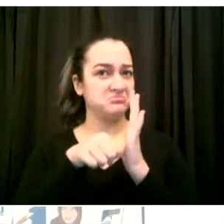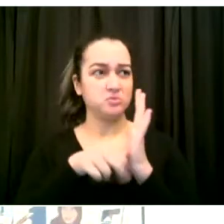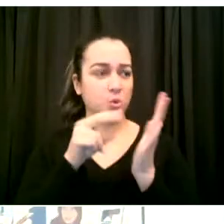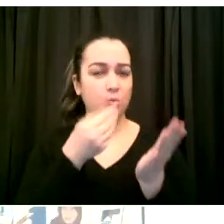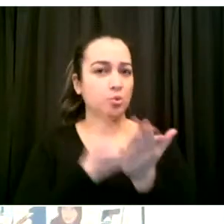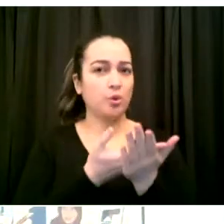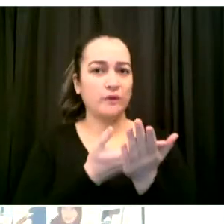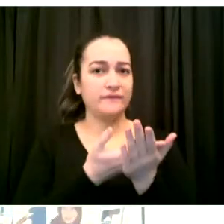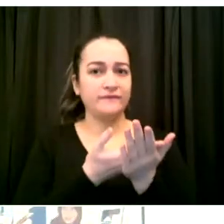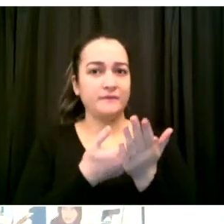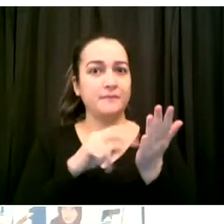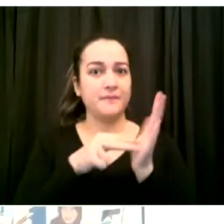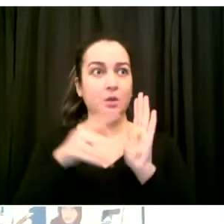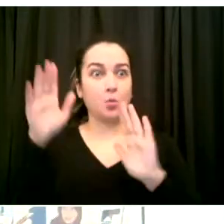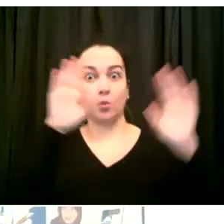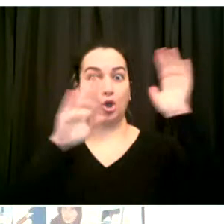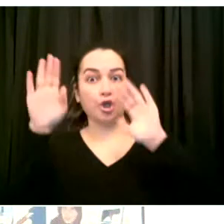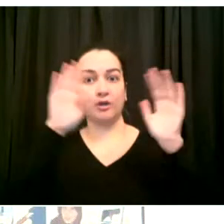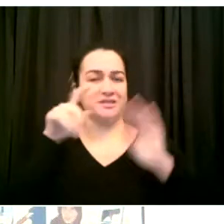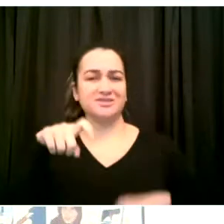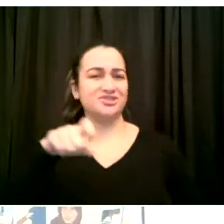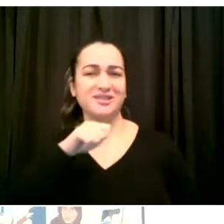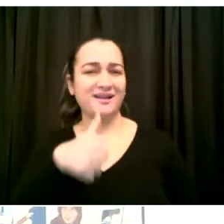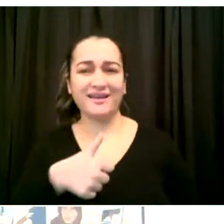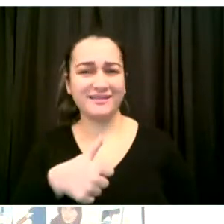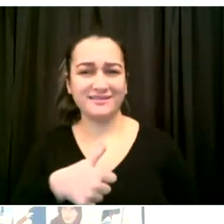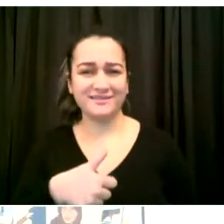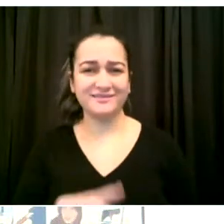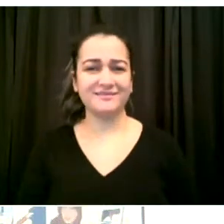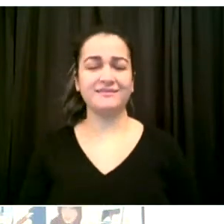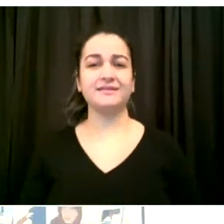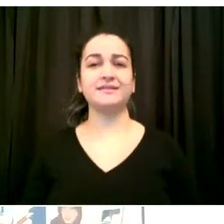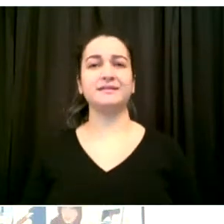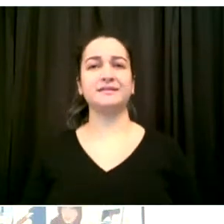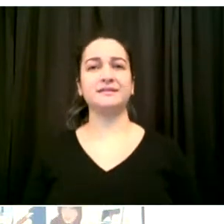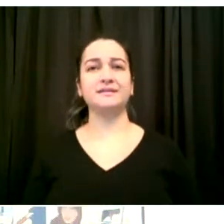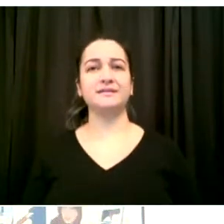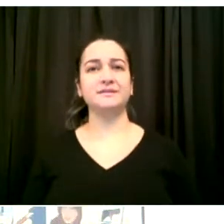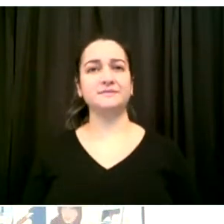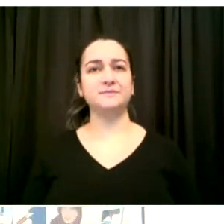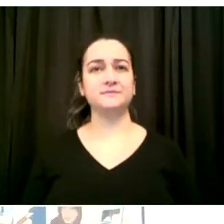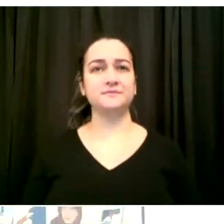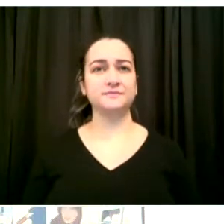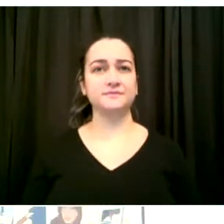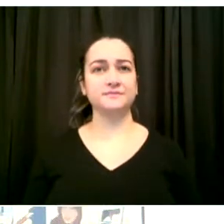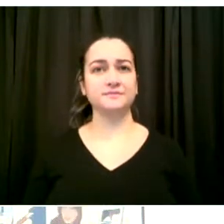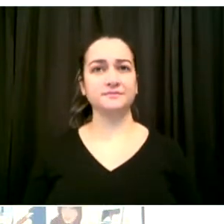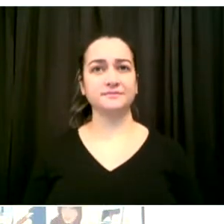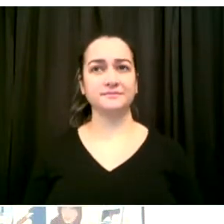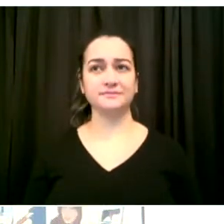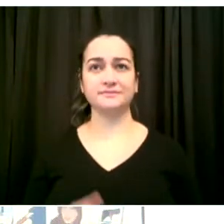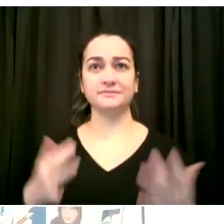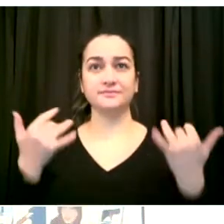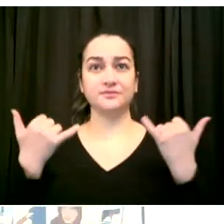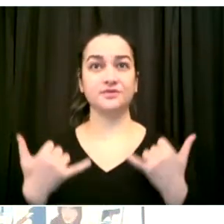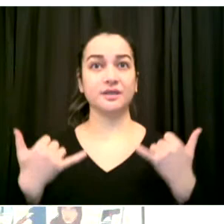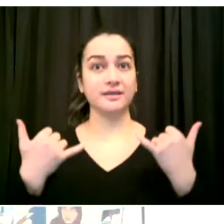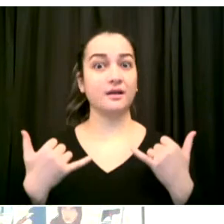IS WHAT IS CONTRIBUTING TO THE TRAJECTORY